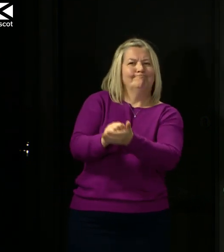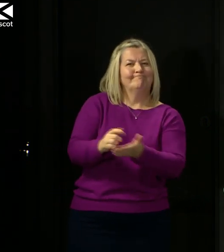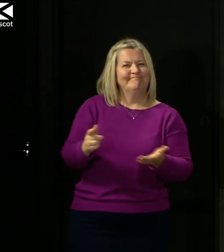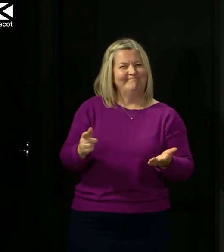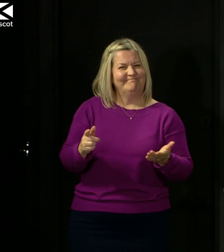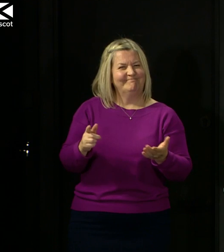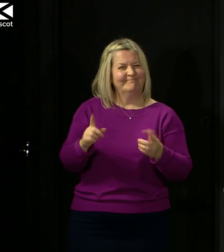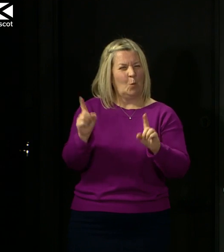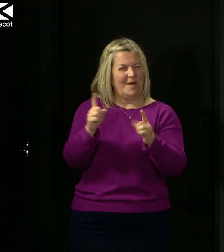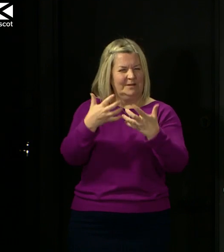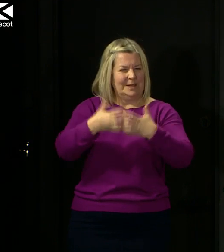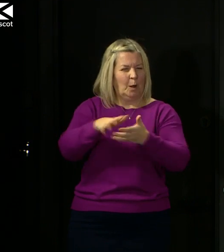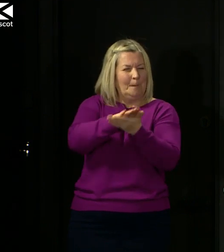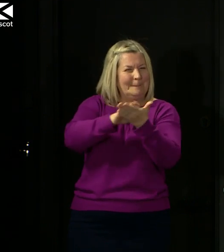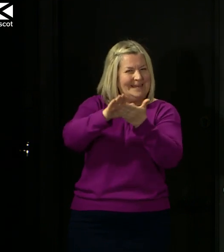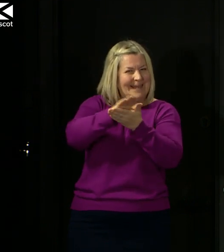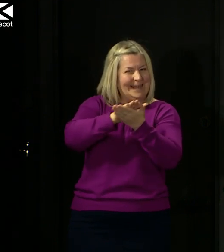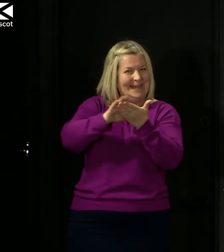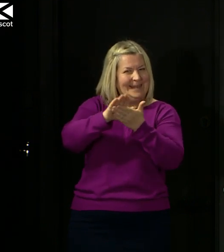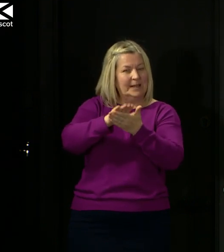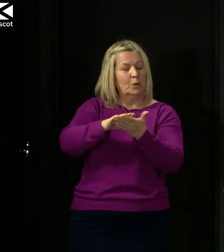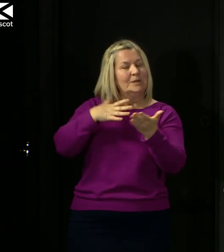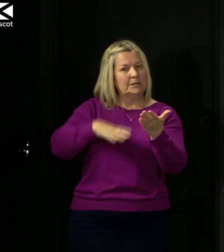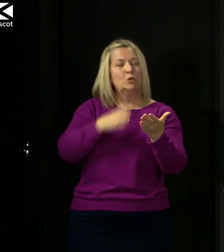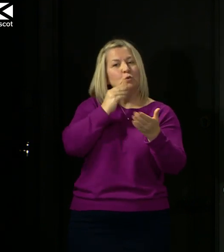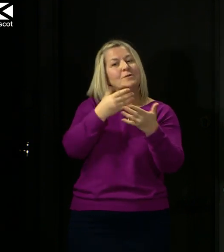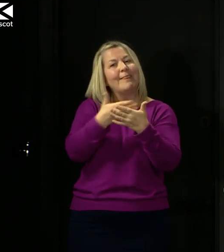that we are intending from that language, we use language that people hear as the danger